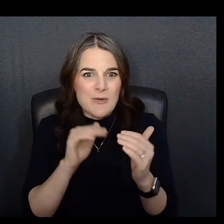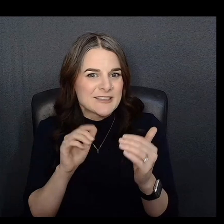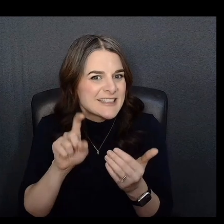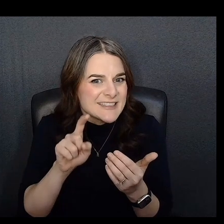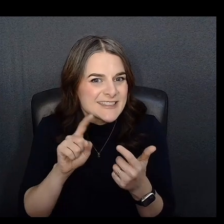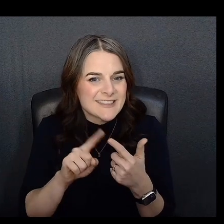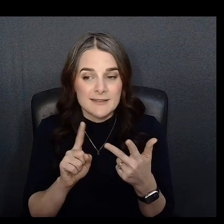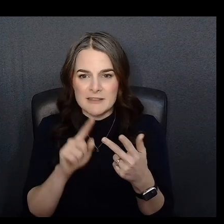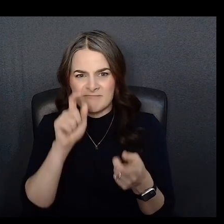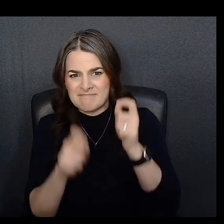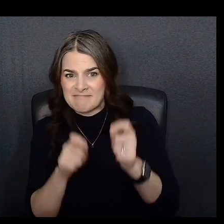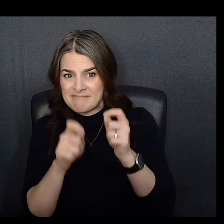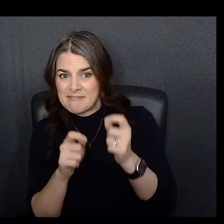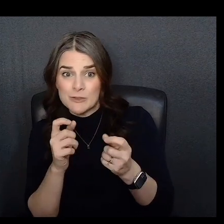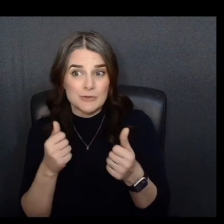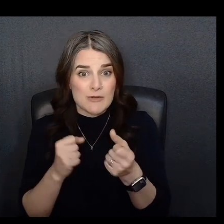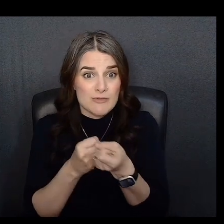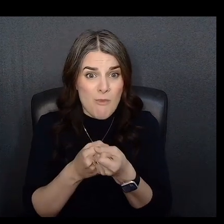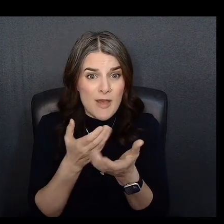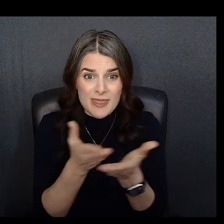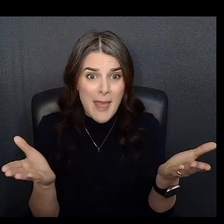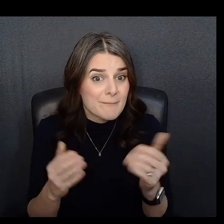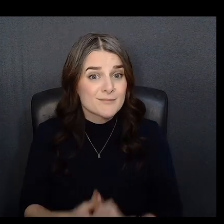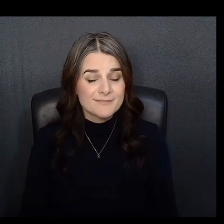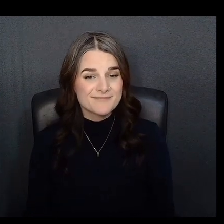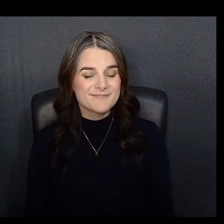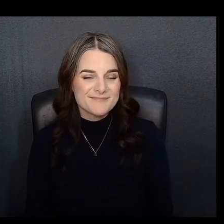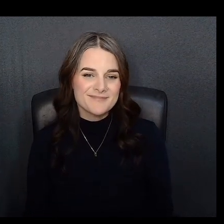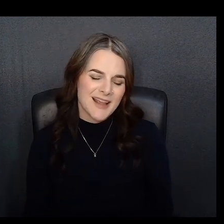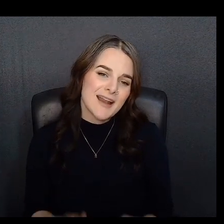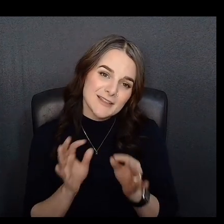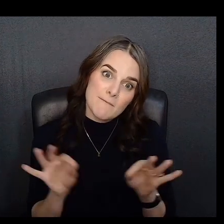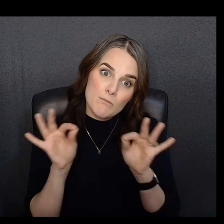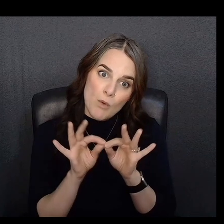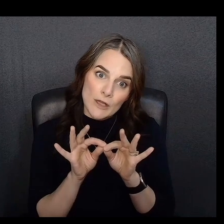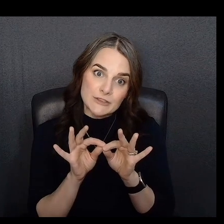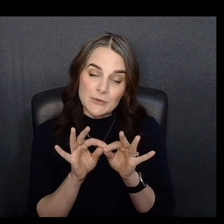And then, of course, it's also important to talk about these words, not just giving access to them,